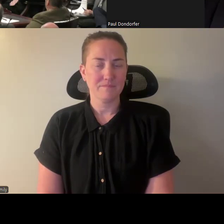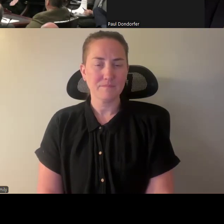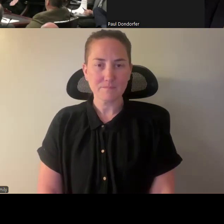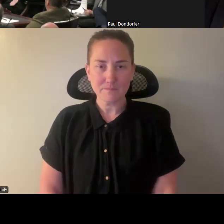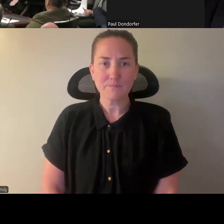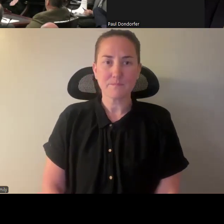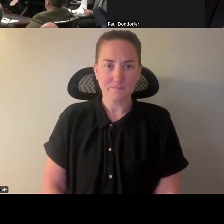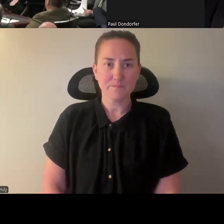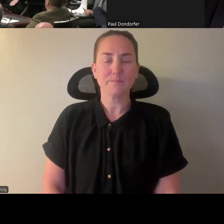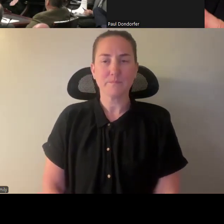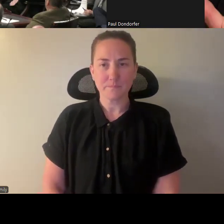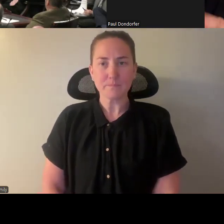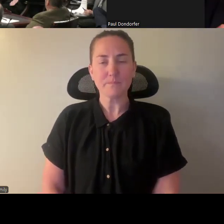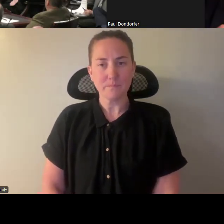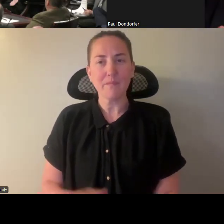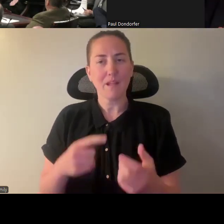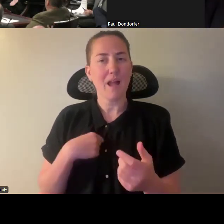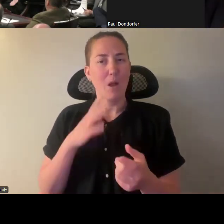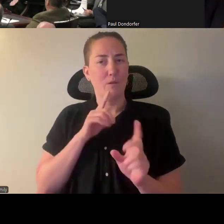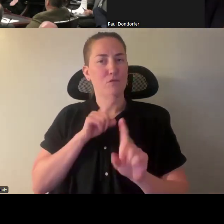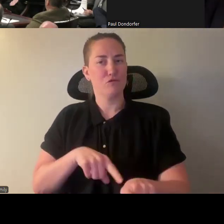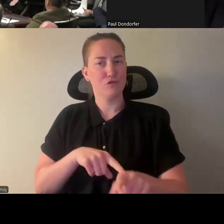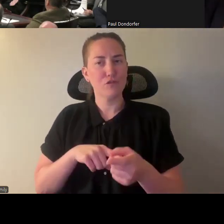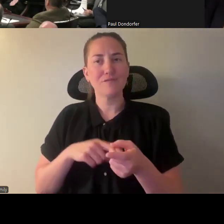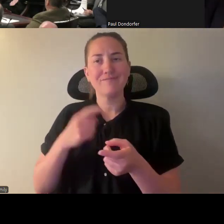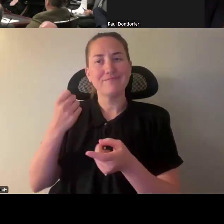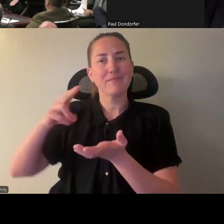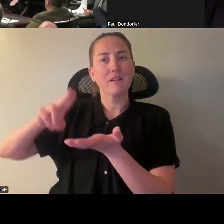through the president I I'll take that one because I think it's a contractual and regulatory question